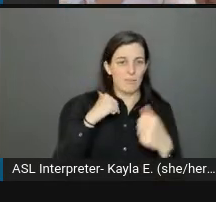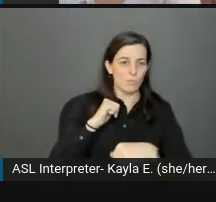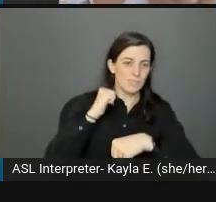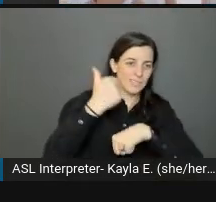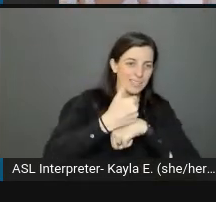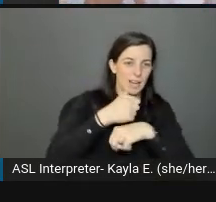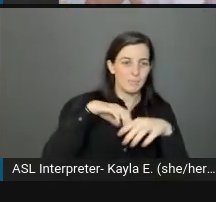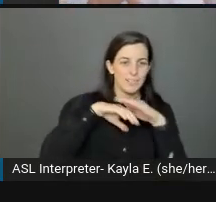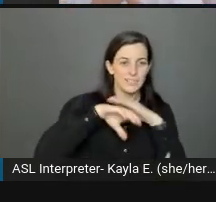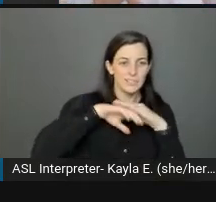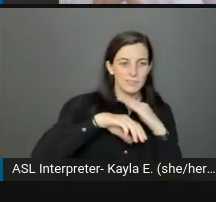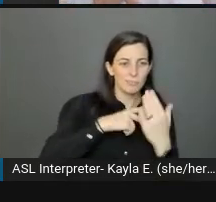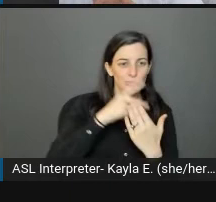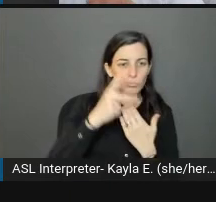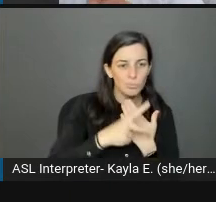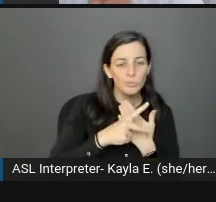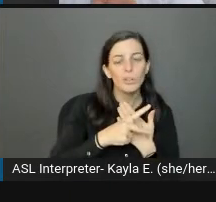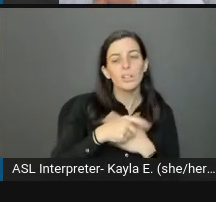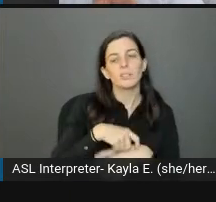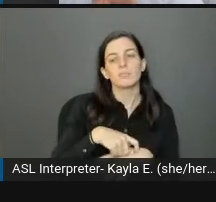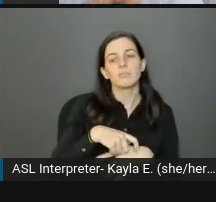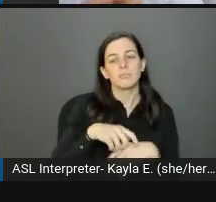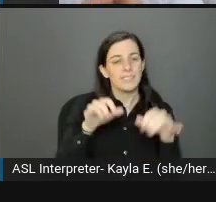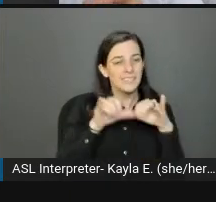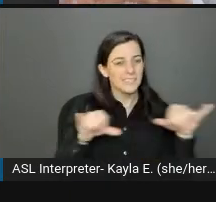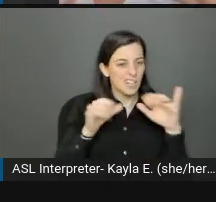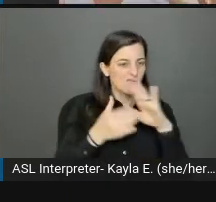or standard operating procedures for accessibility,